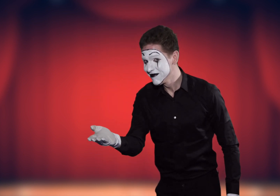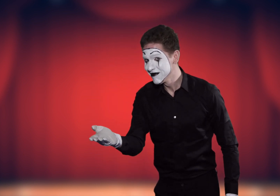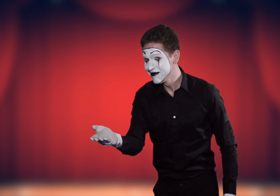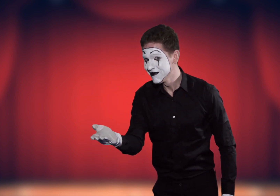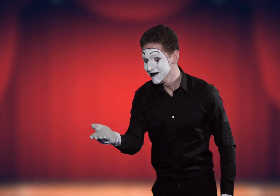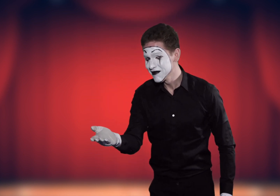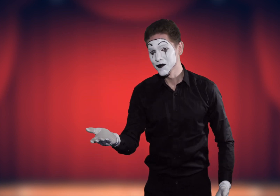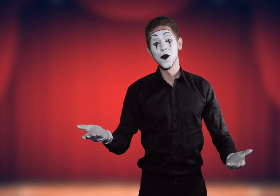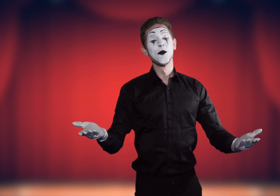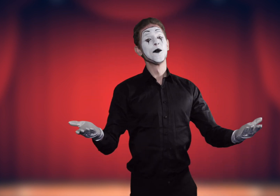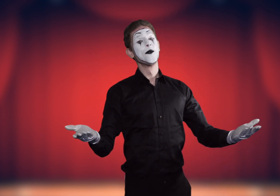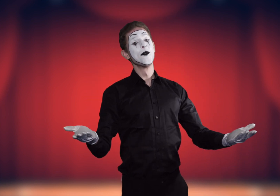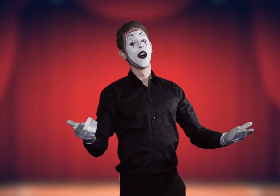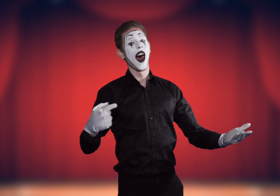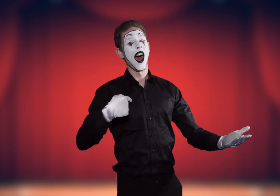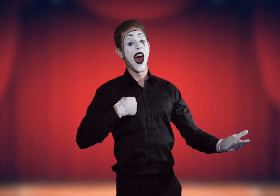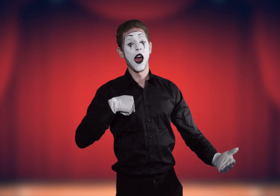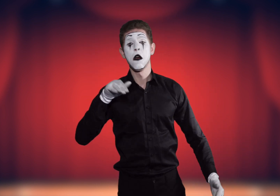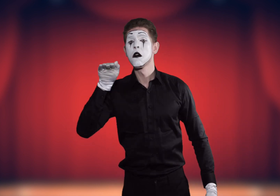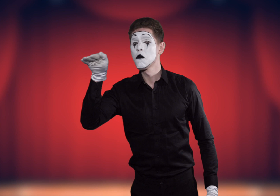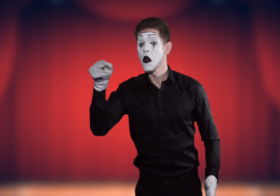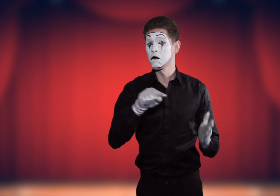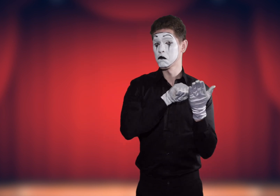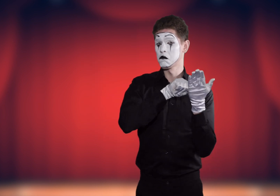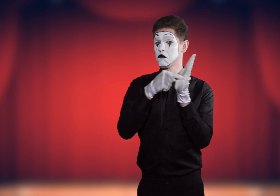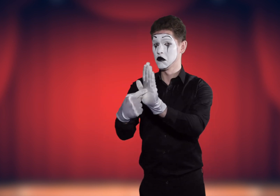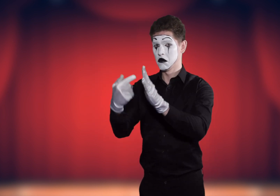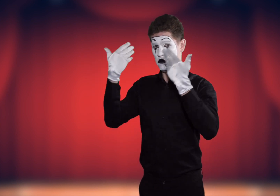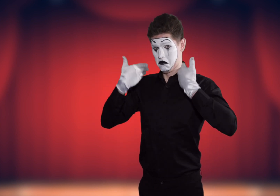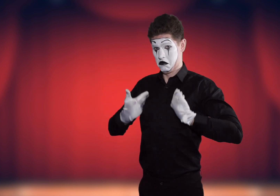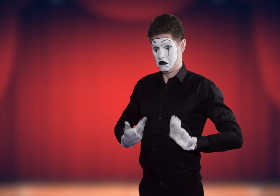I demonstrated my mime skills for him.